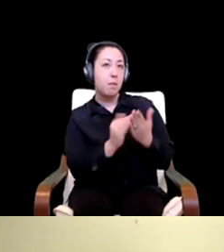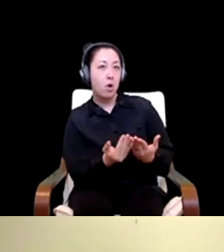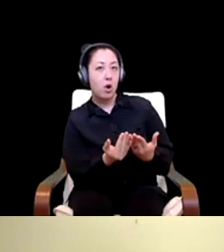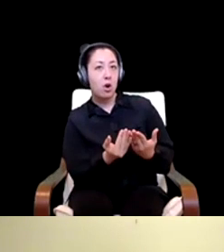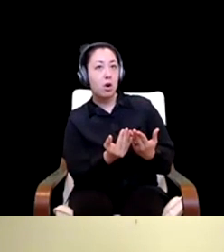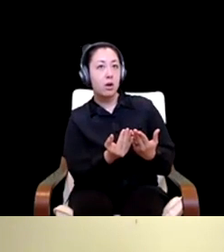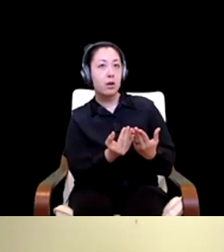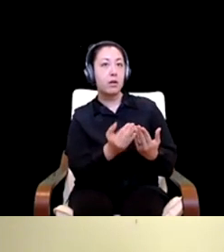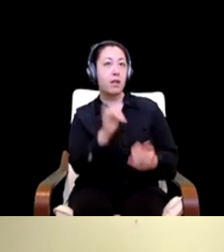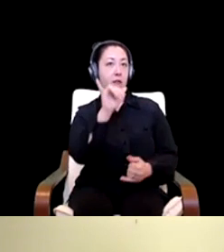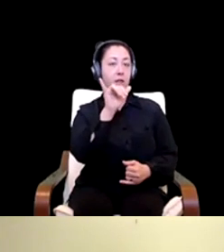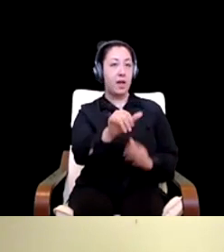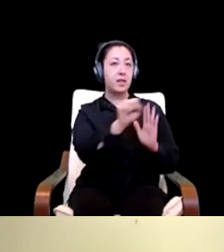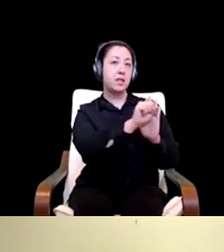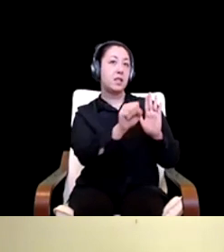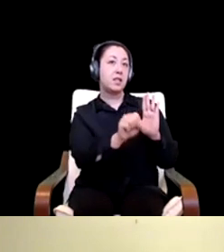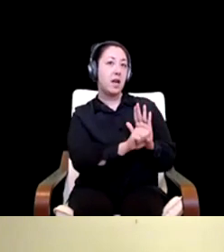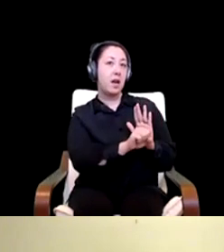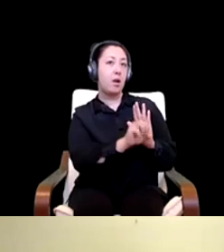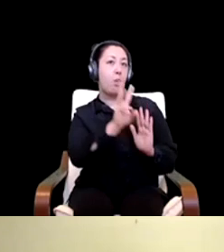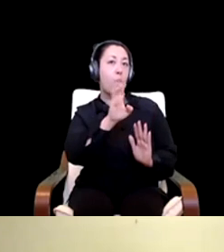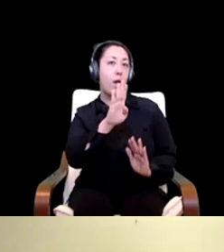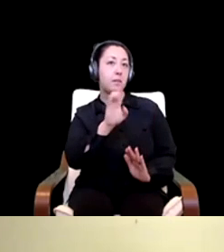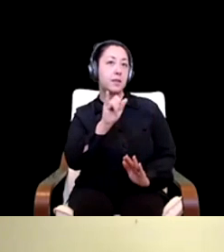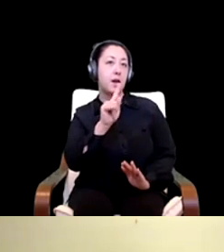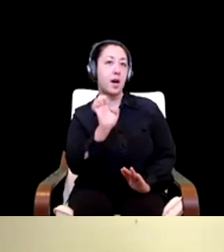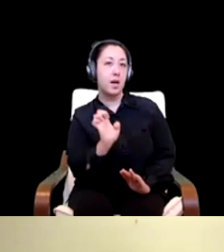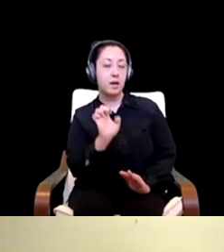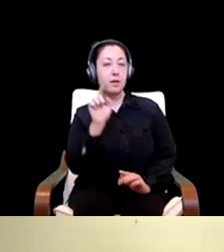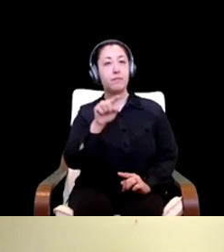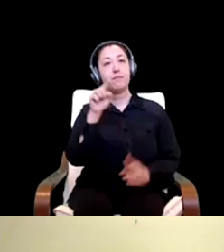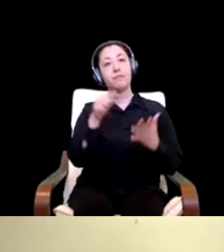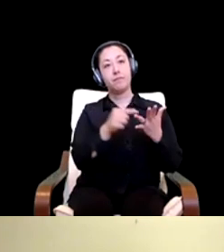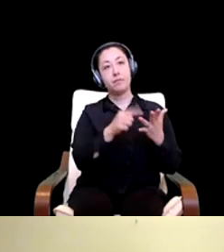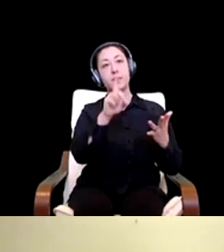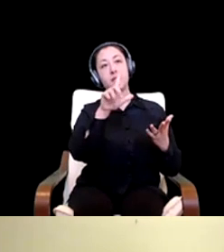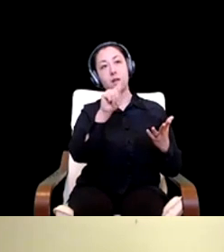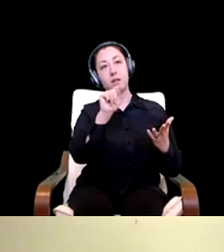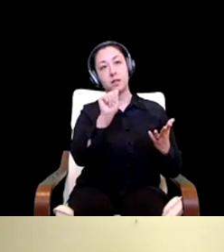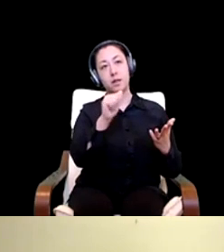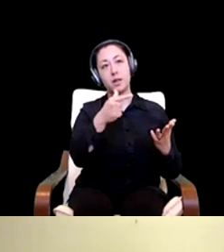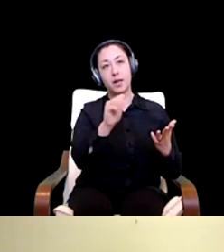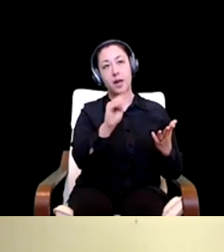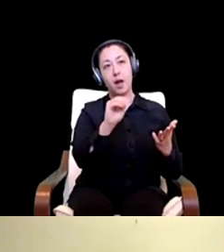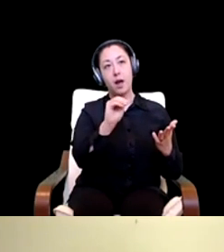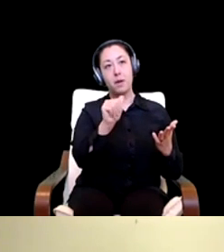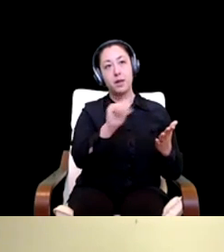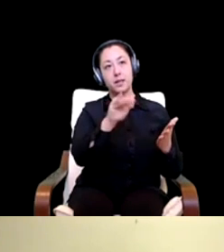An email from the Deafblind Project website. The state Deafblind project website. The Delta Gamma Center. The Lighthouse for the Blind